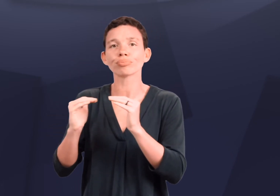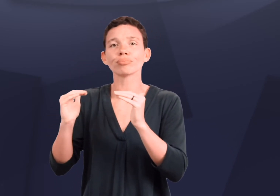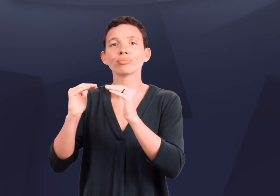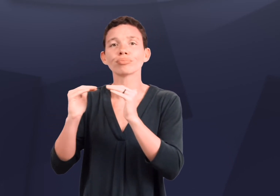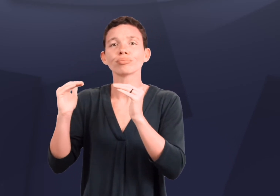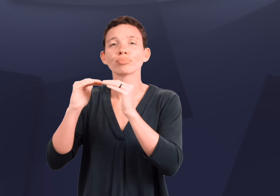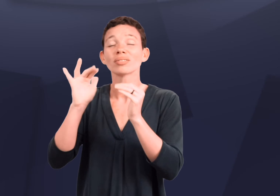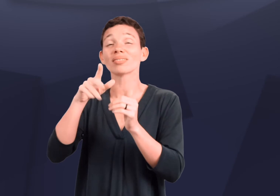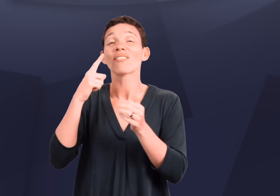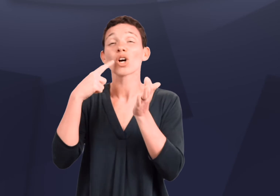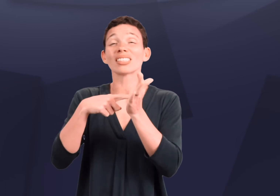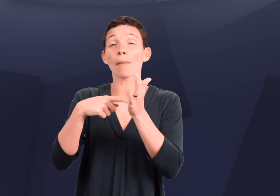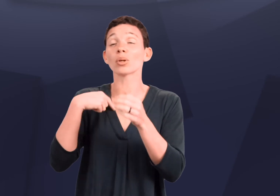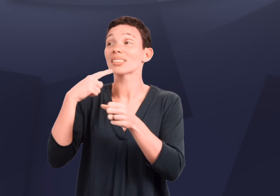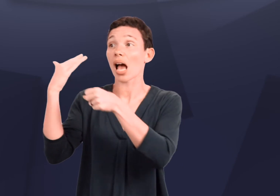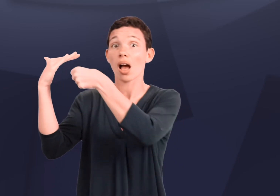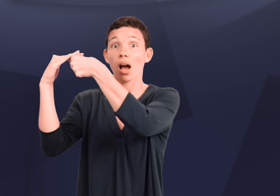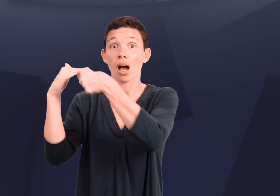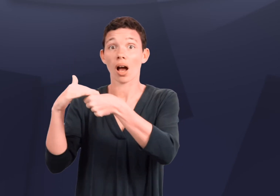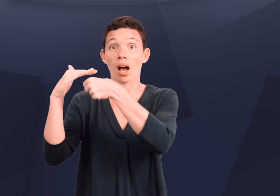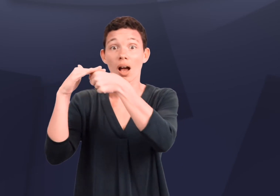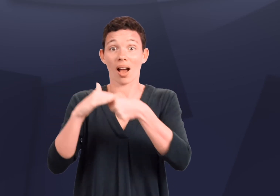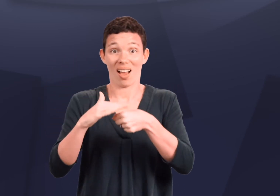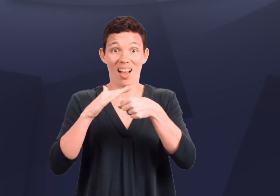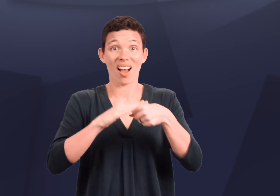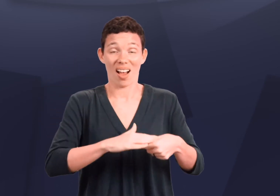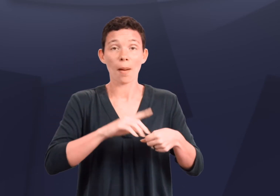when she said, there is no hierarchy of oppressions.